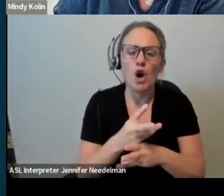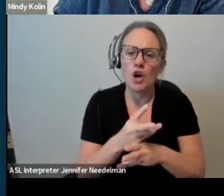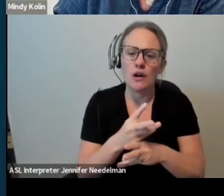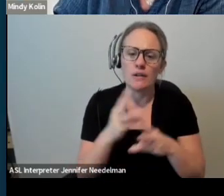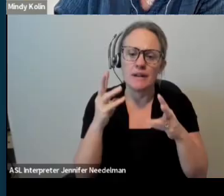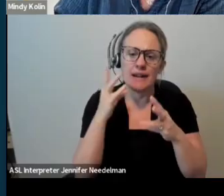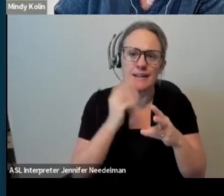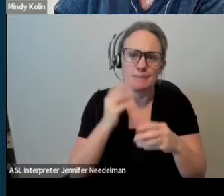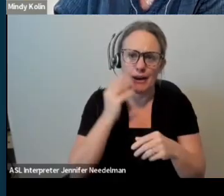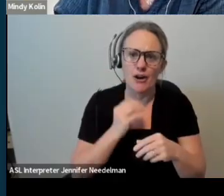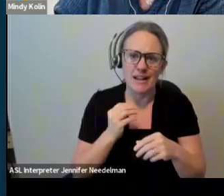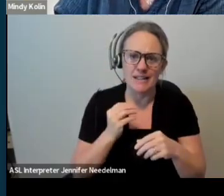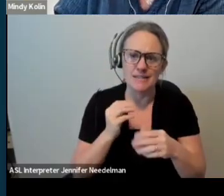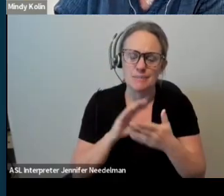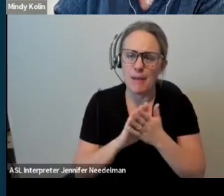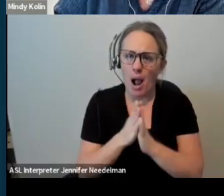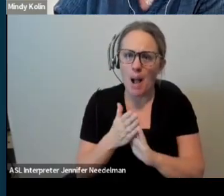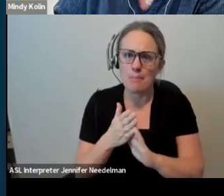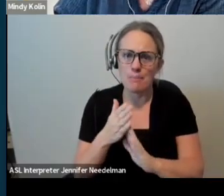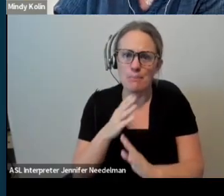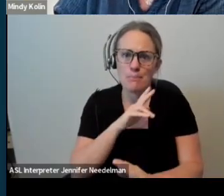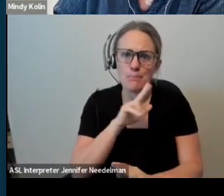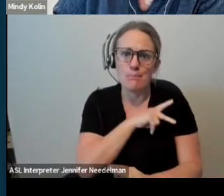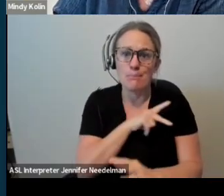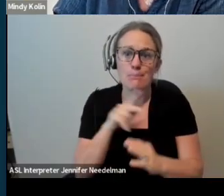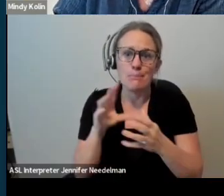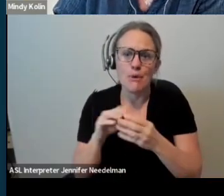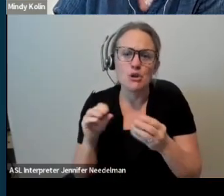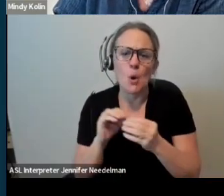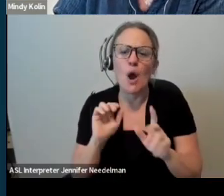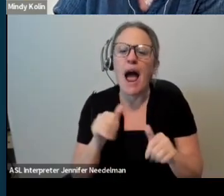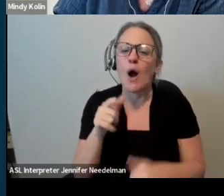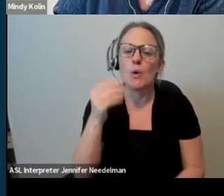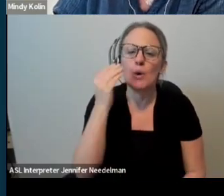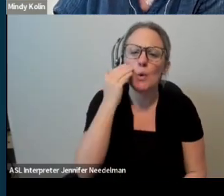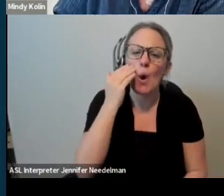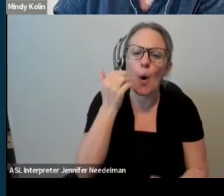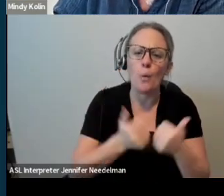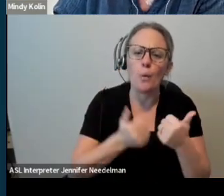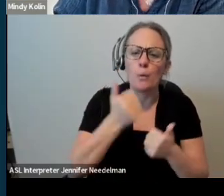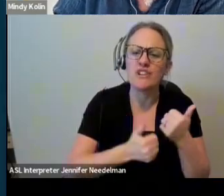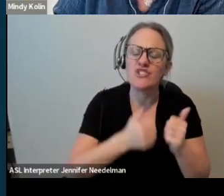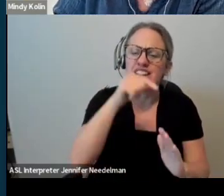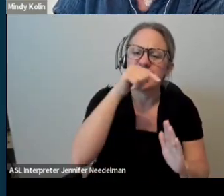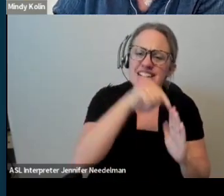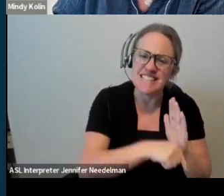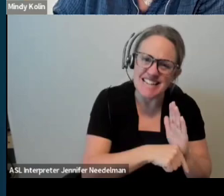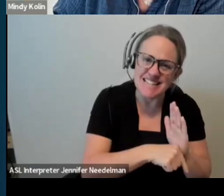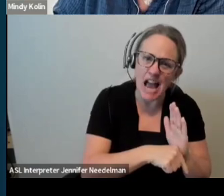how do you decide what details are essential and what might unintentionally reinforce assumptions